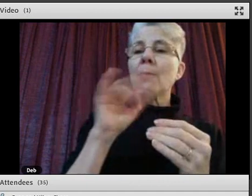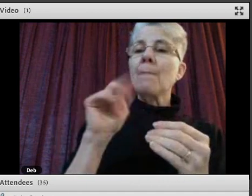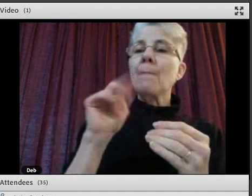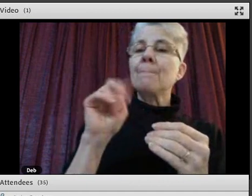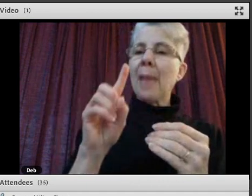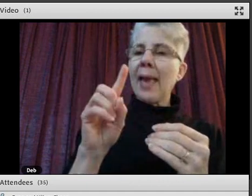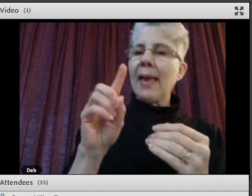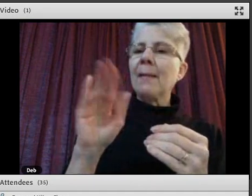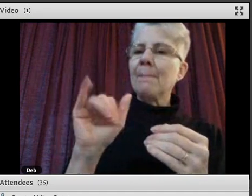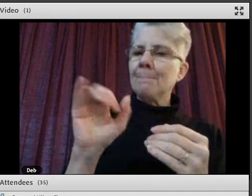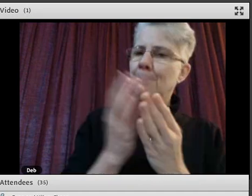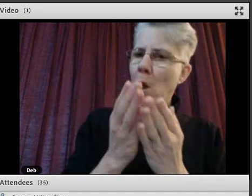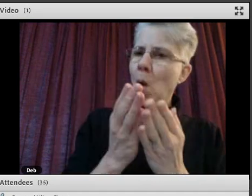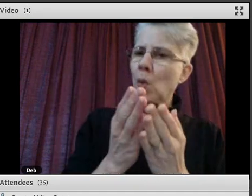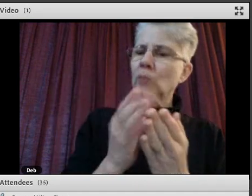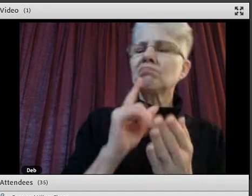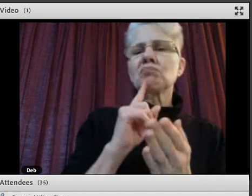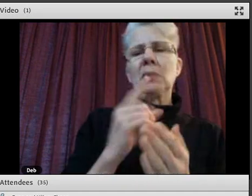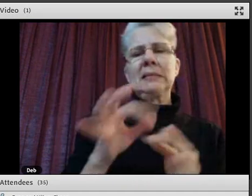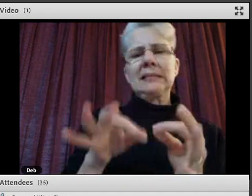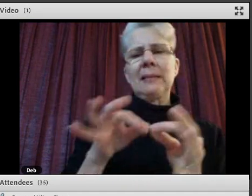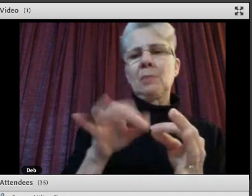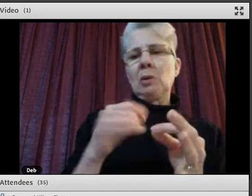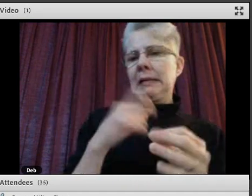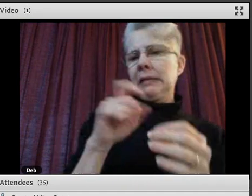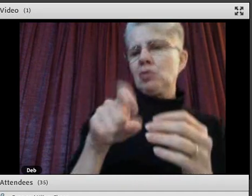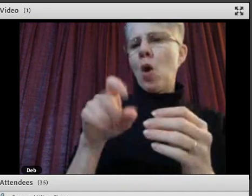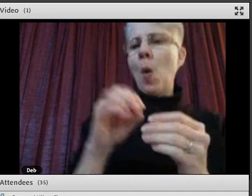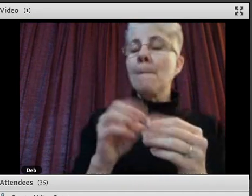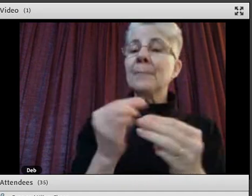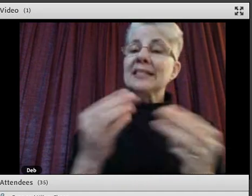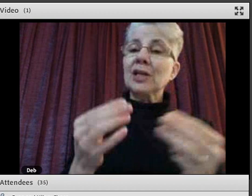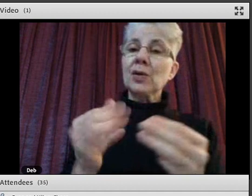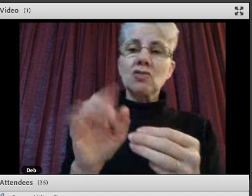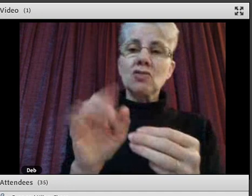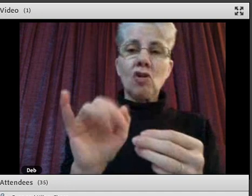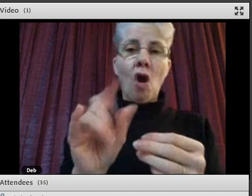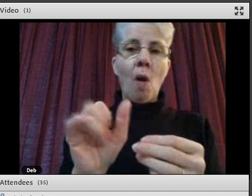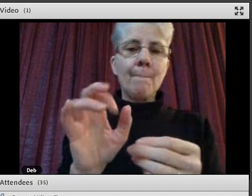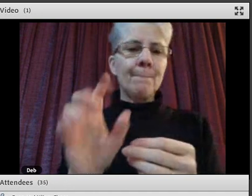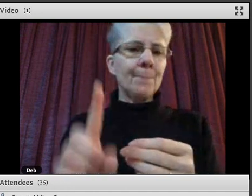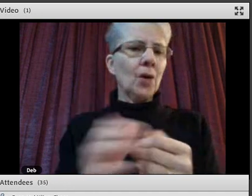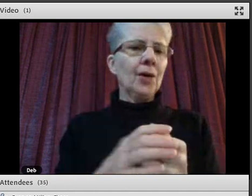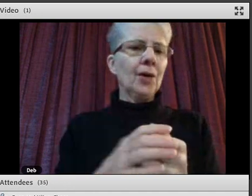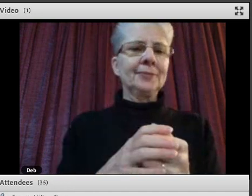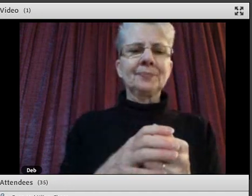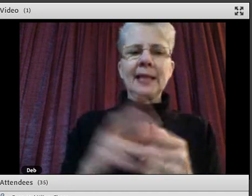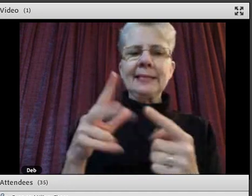We built a rubber band boat, and it's a really simple project. You need almost no materials: cardboard, duct tape, scissors,